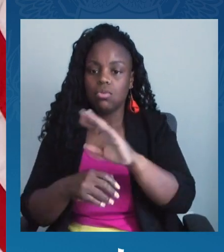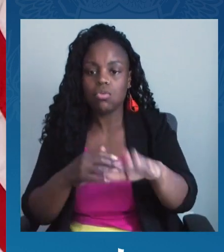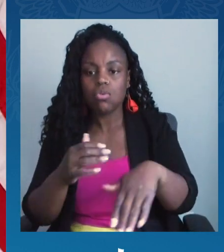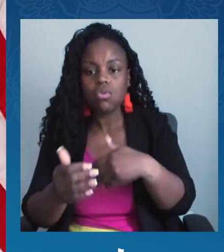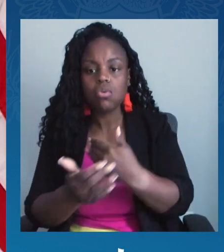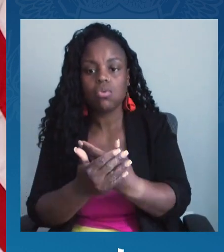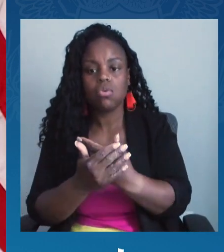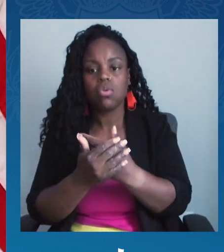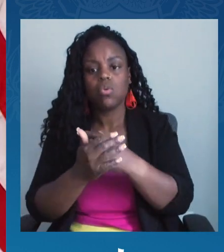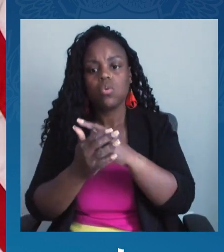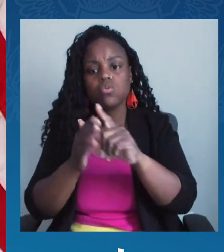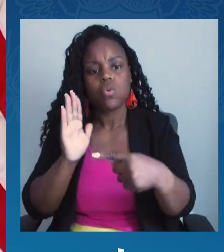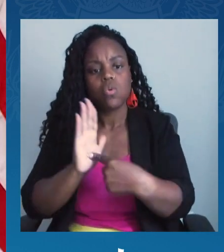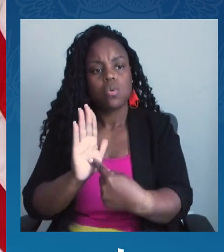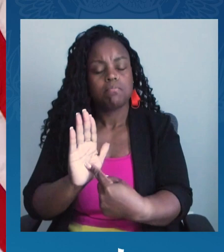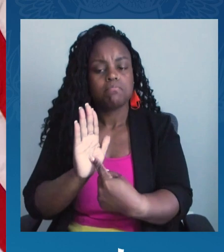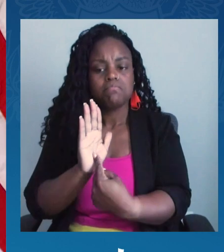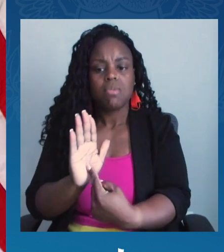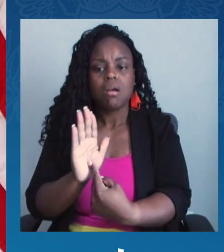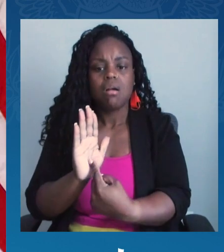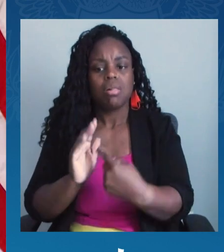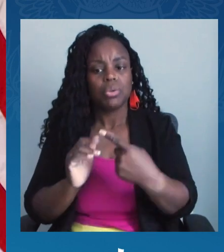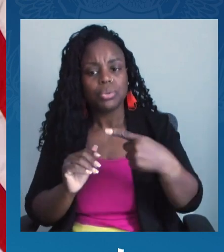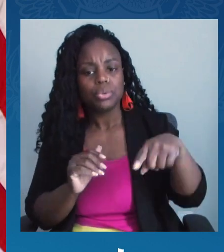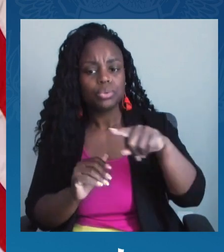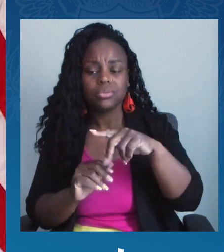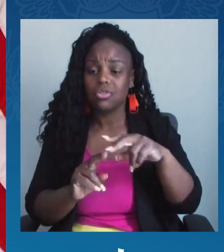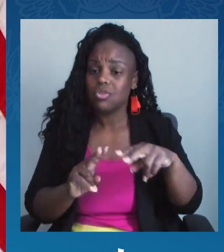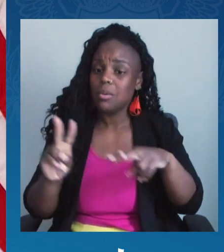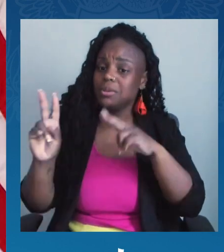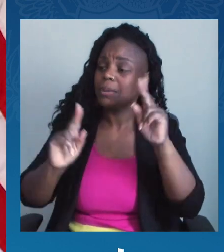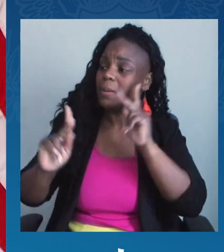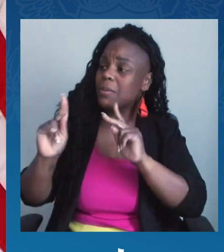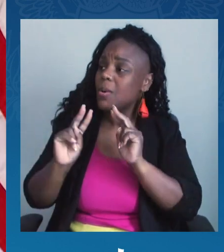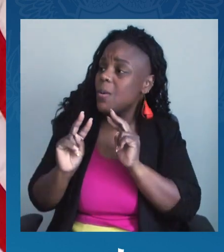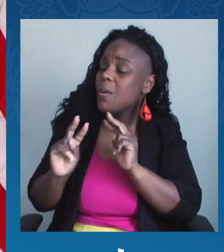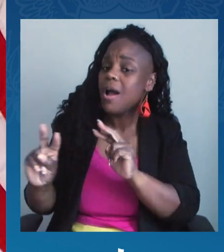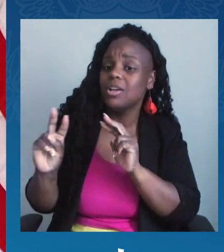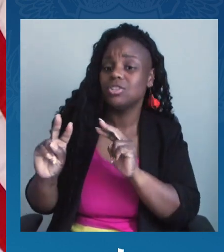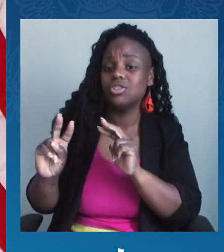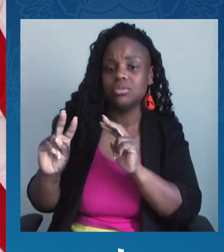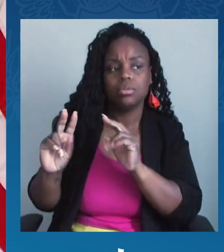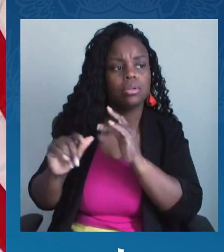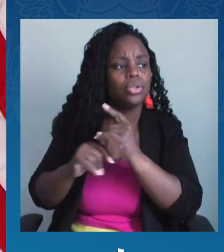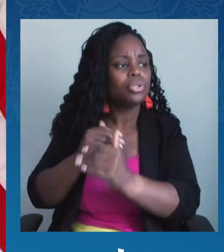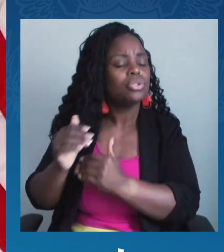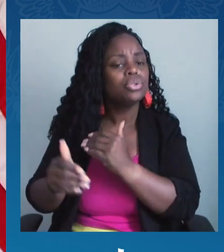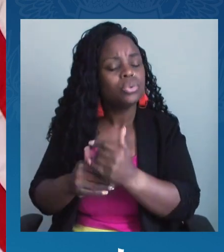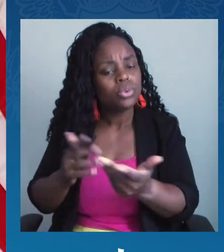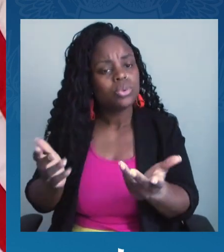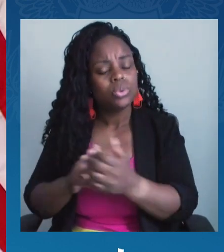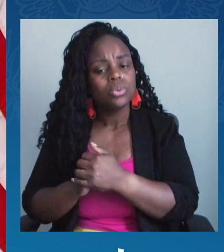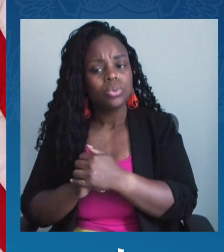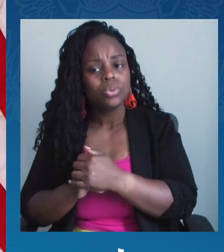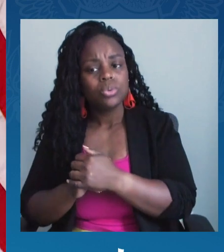When you are a role model, people watch everything you do and they look at you to see if what you say is reflected in what you do.